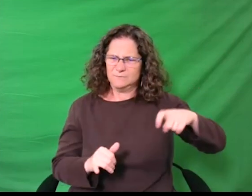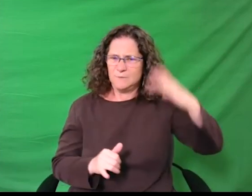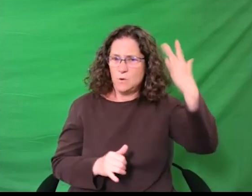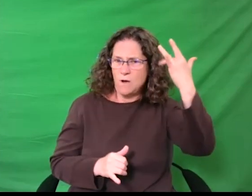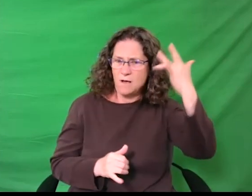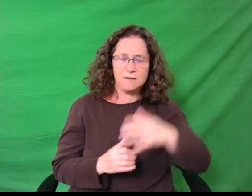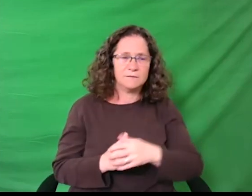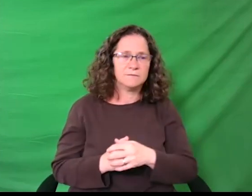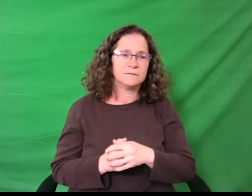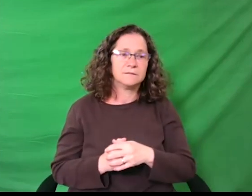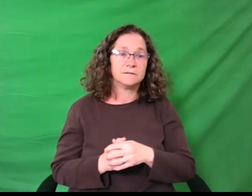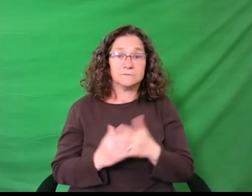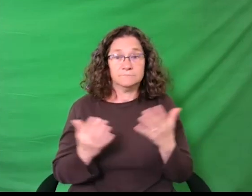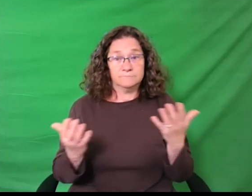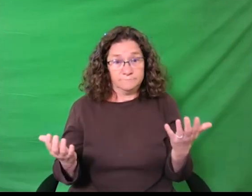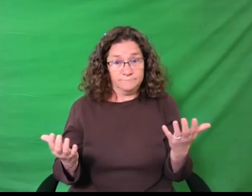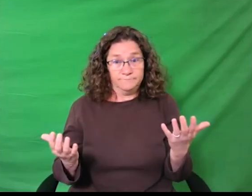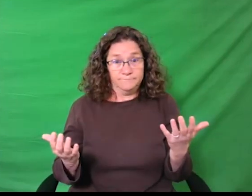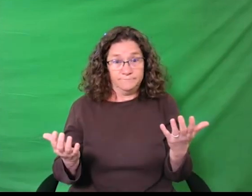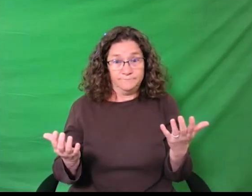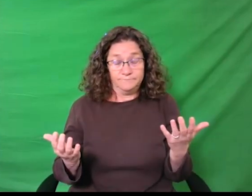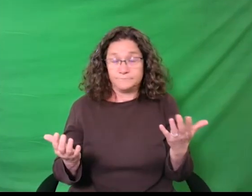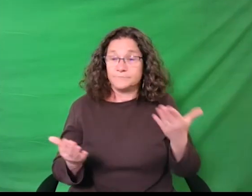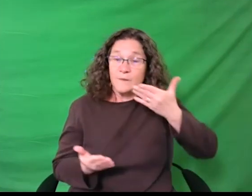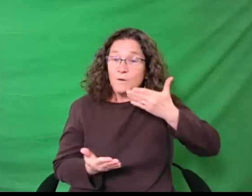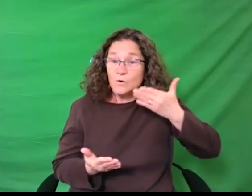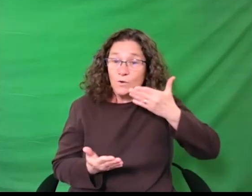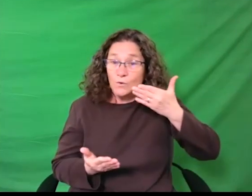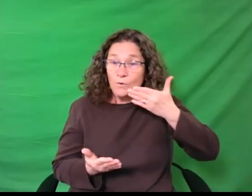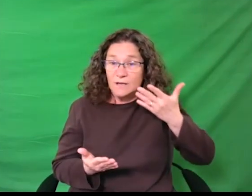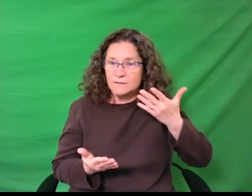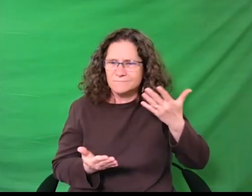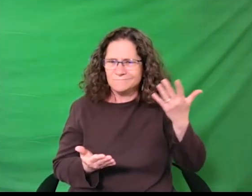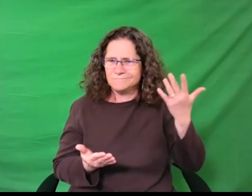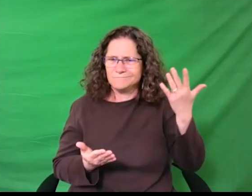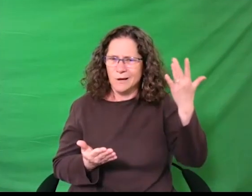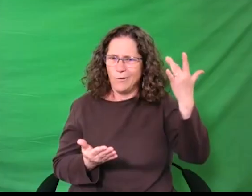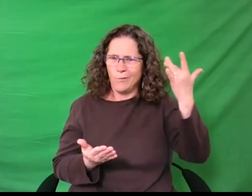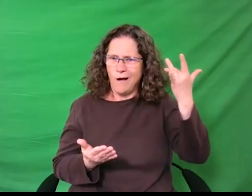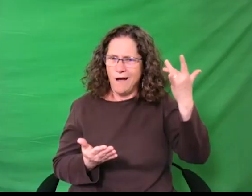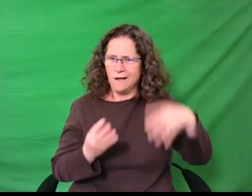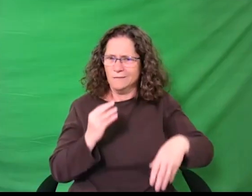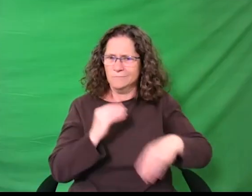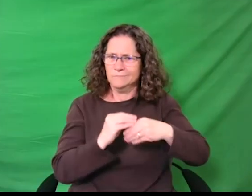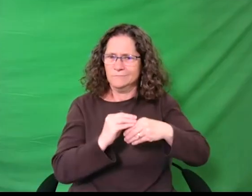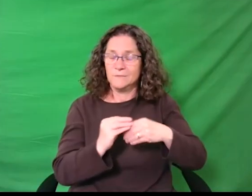Why add cuing to the natural mouth movements of speech?